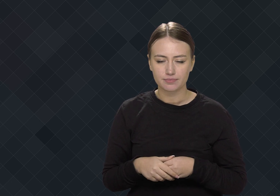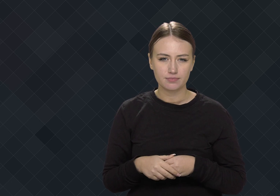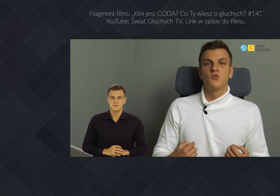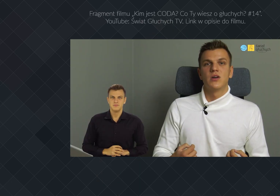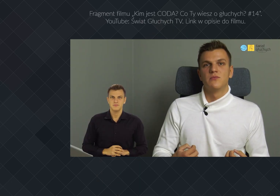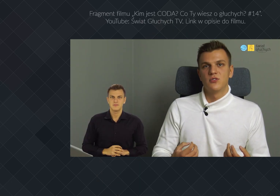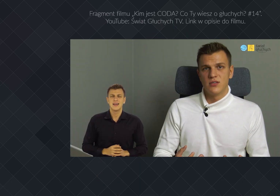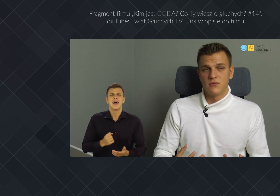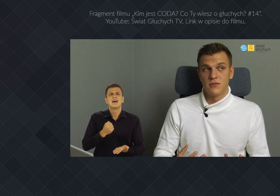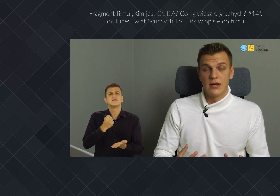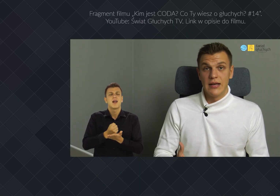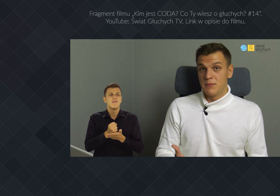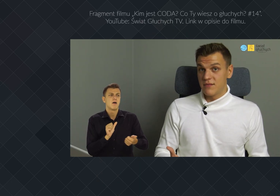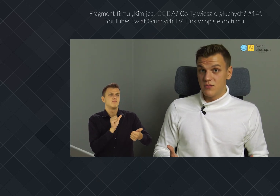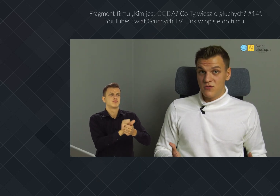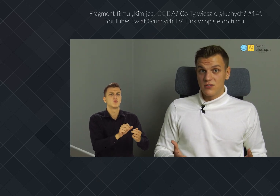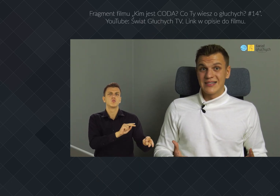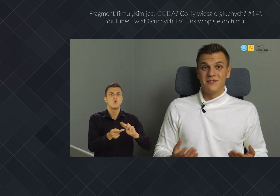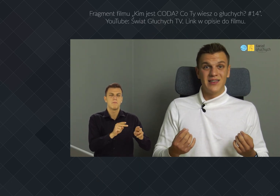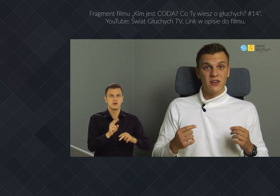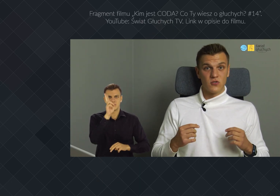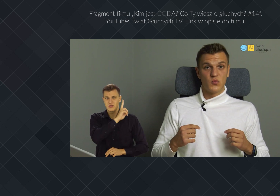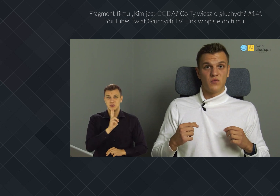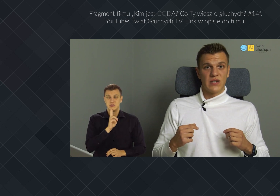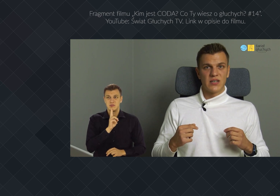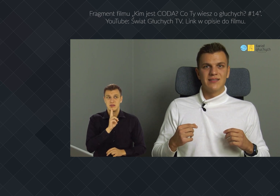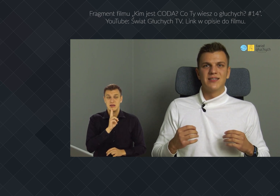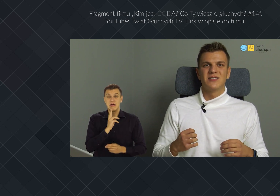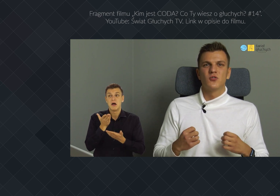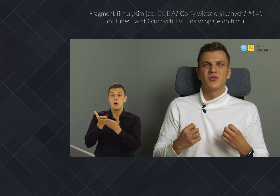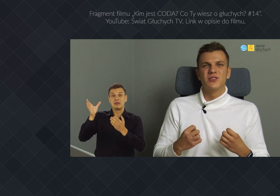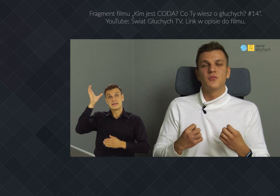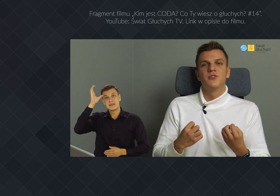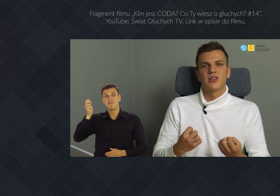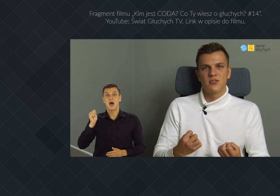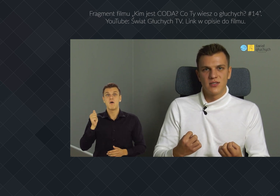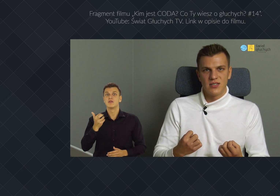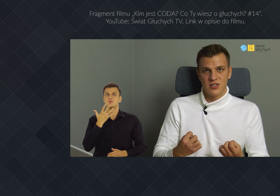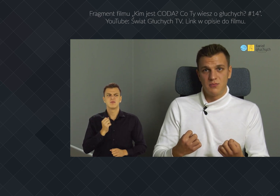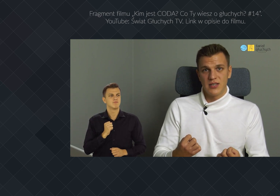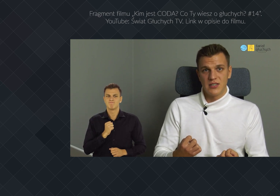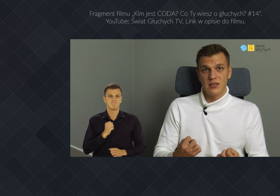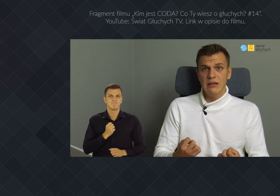Honestly, many people think that it is a quite burdensome approach for children,